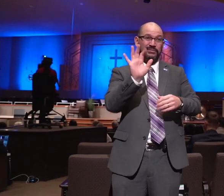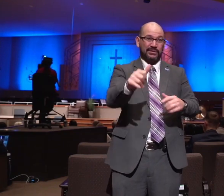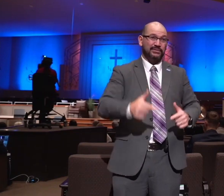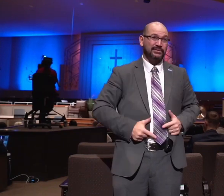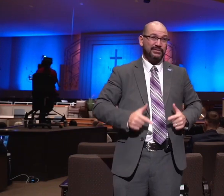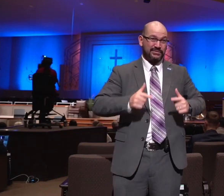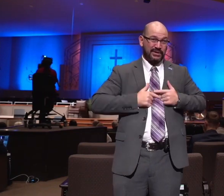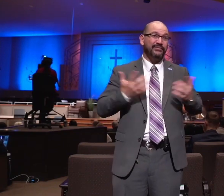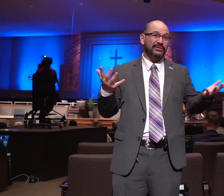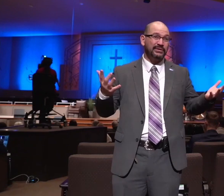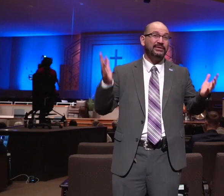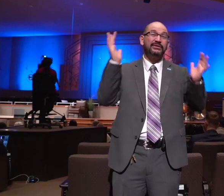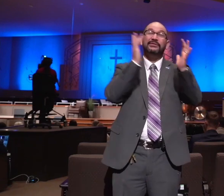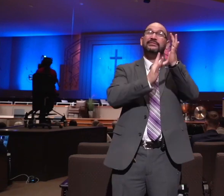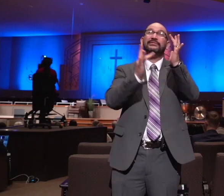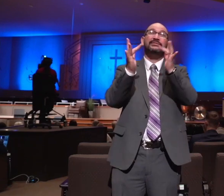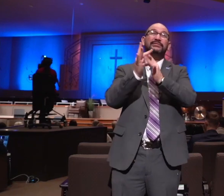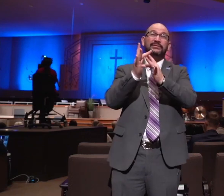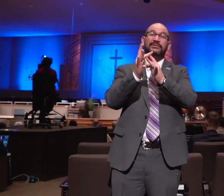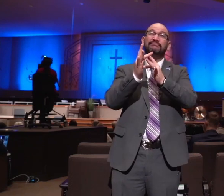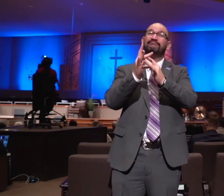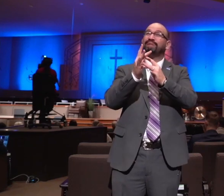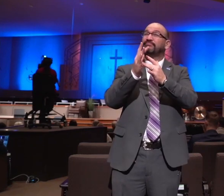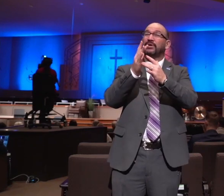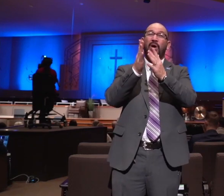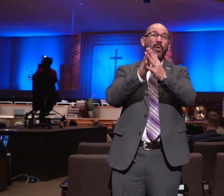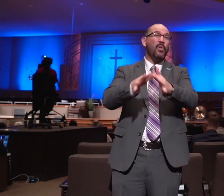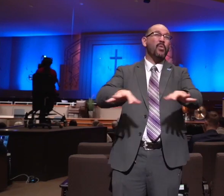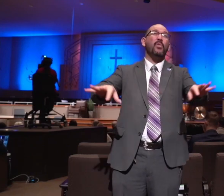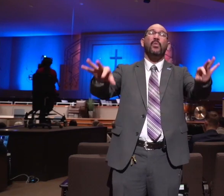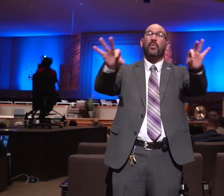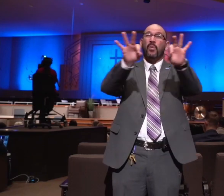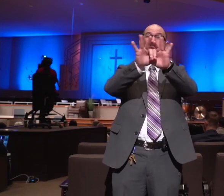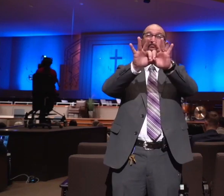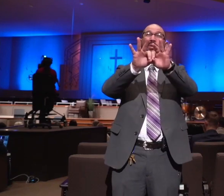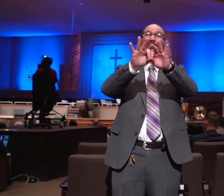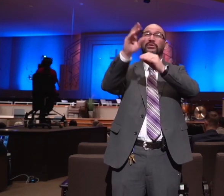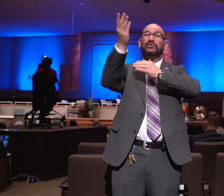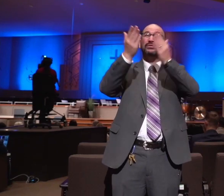he deserves our sacrifice